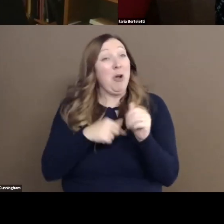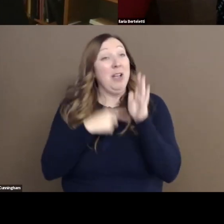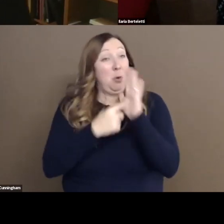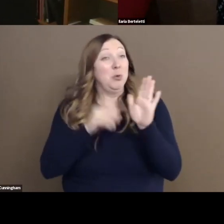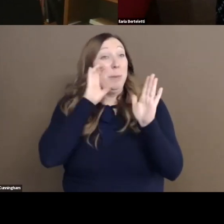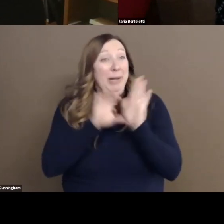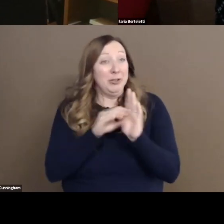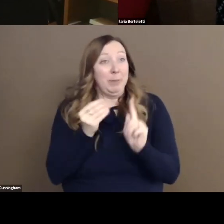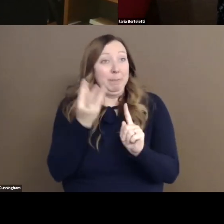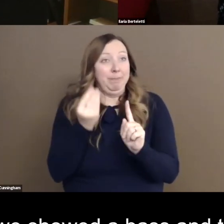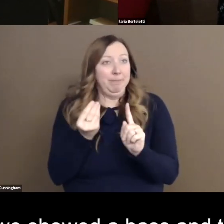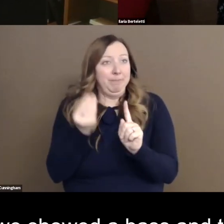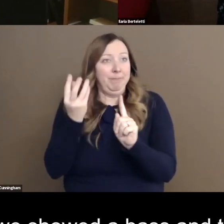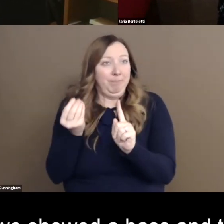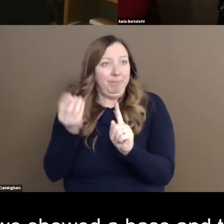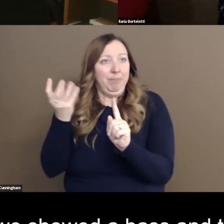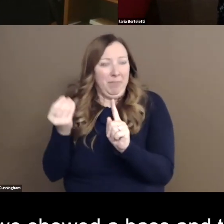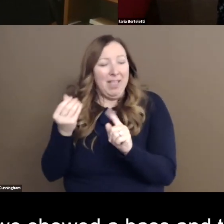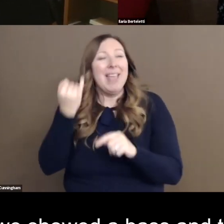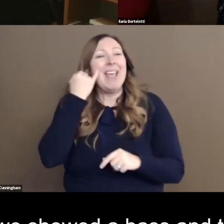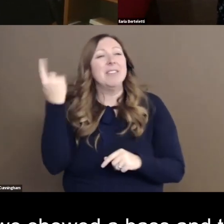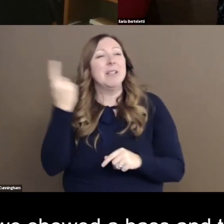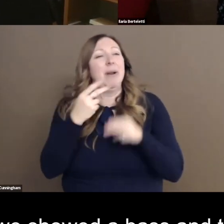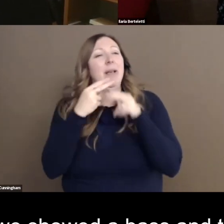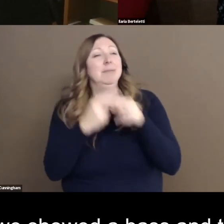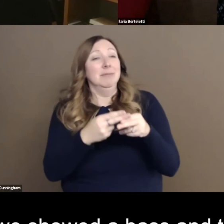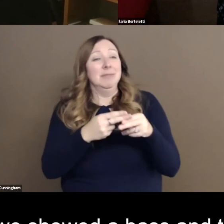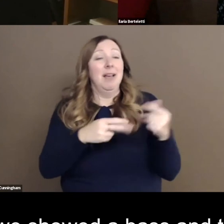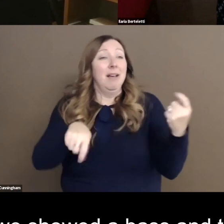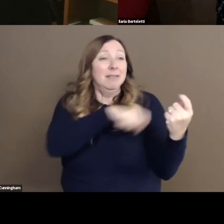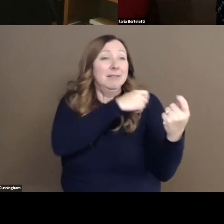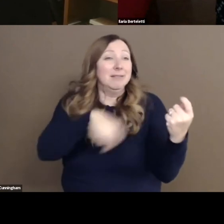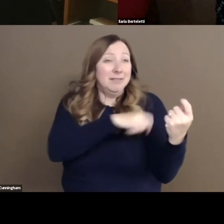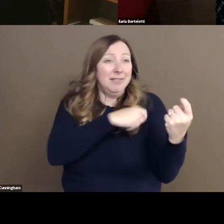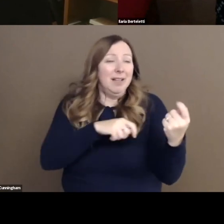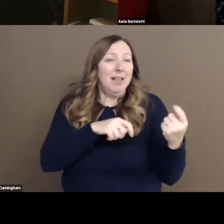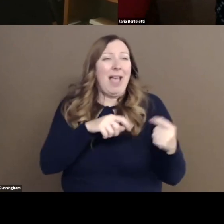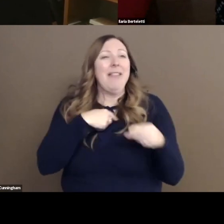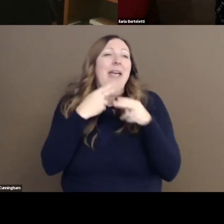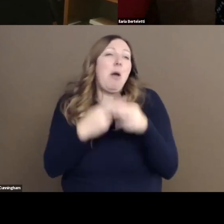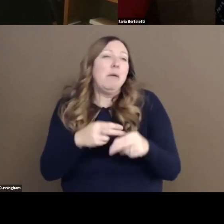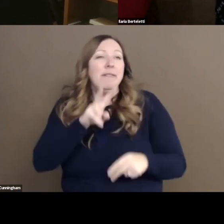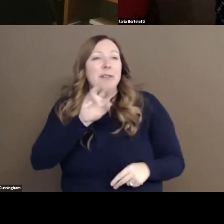so somebody you know if we showed a base and they said violin we would take that